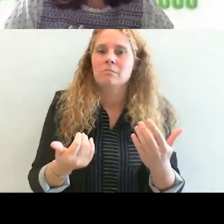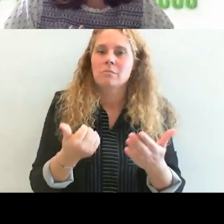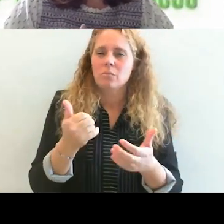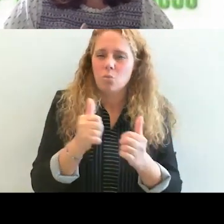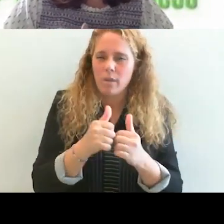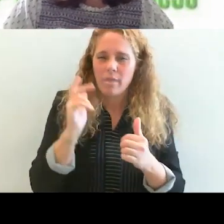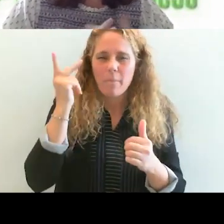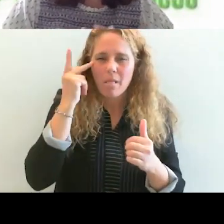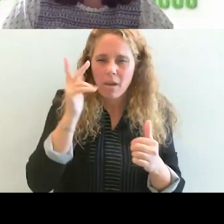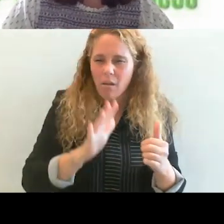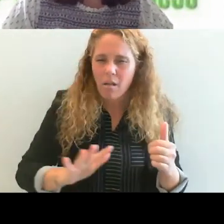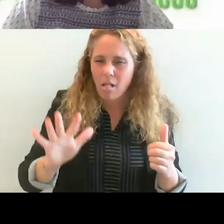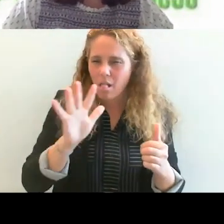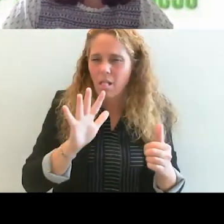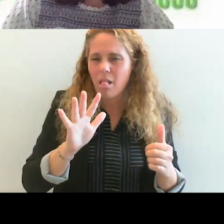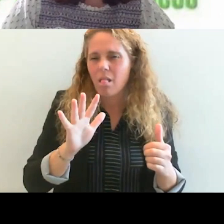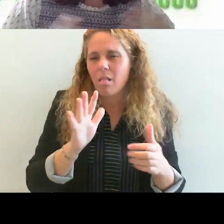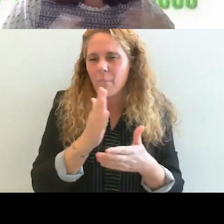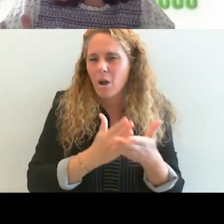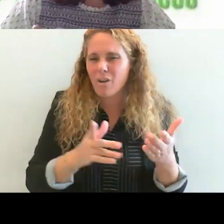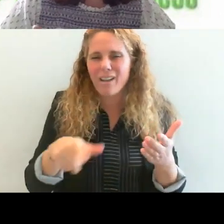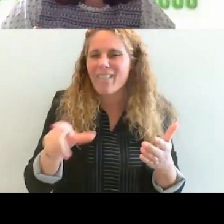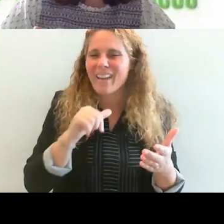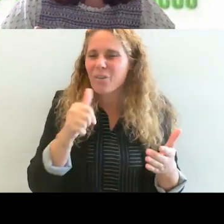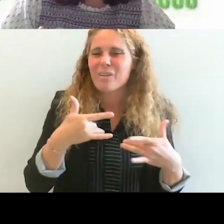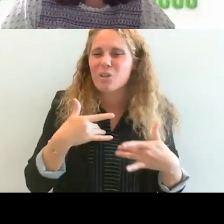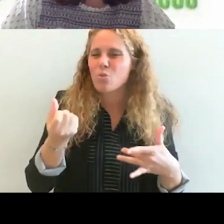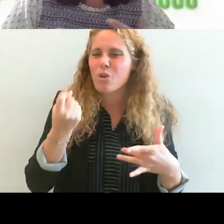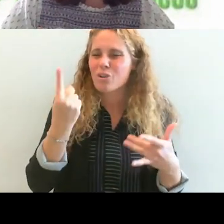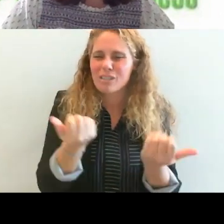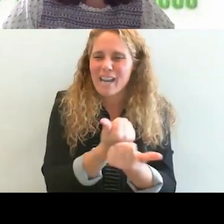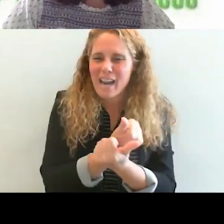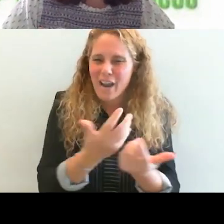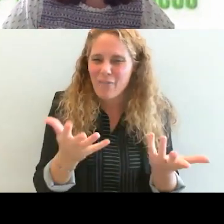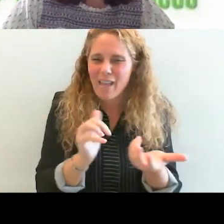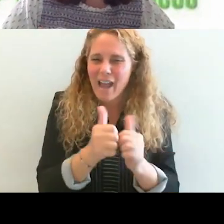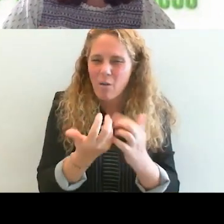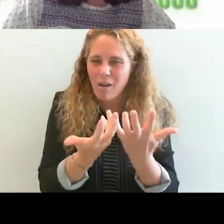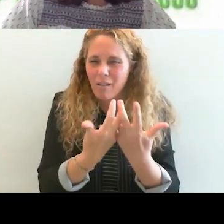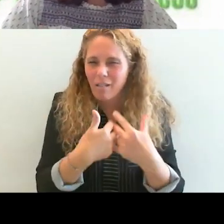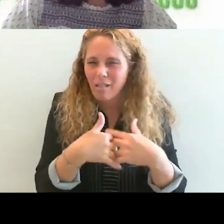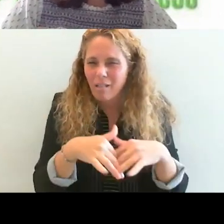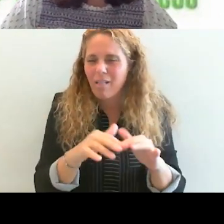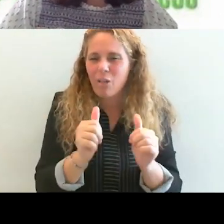BECAUSE THEY DON'T UNDERSTAND HOW THIS TIES INTO THE COMMUNITY